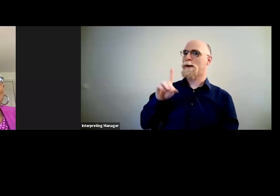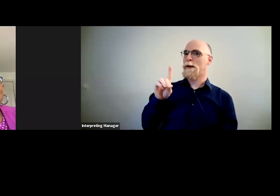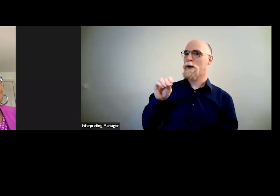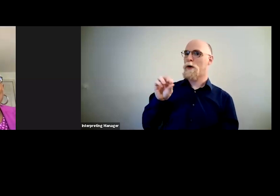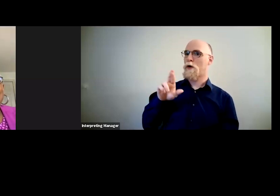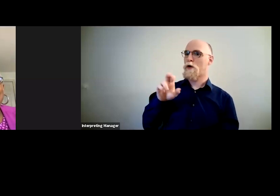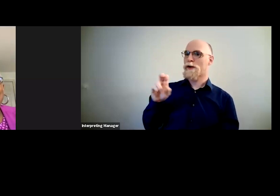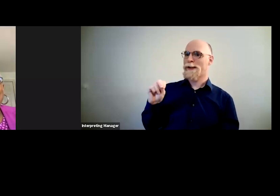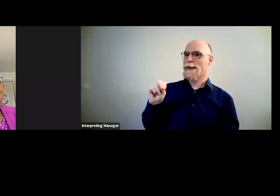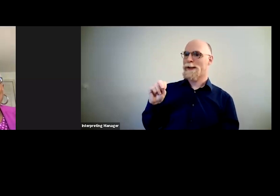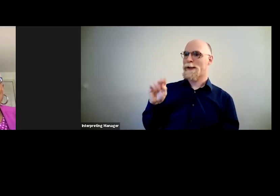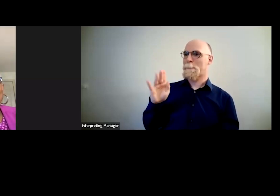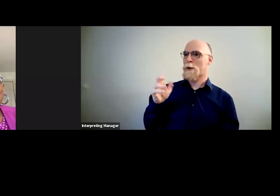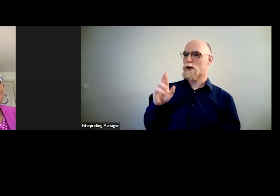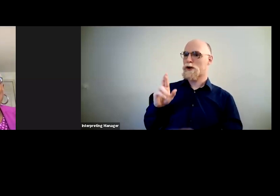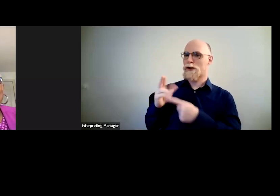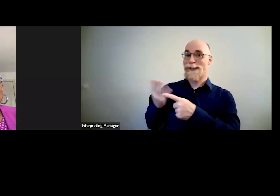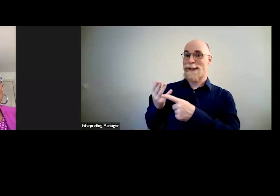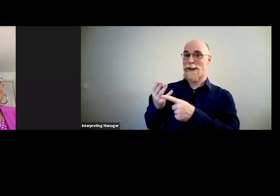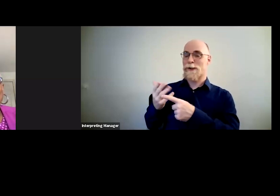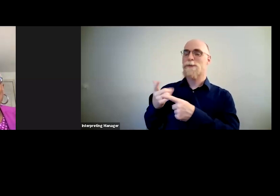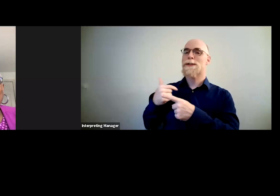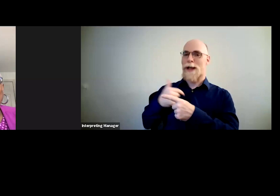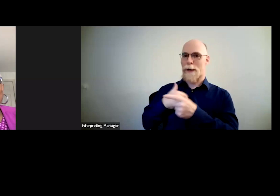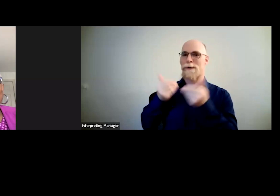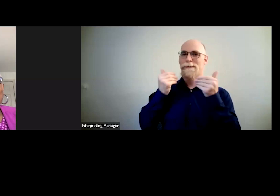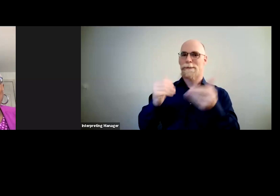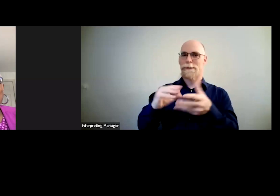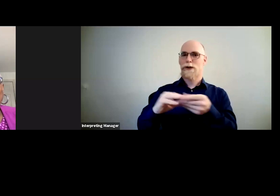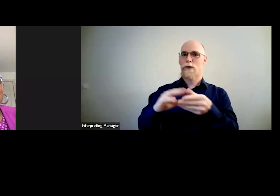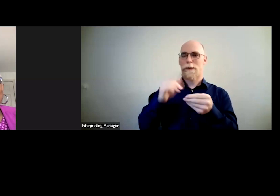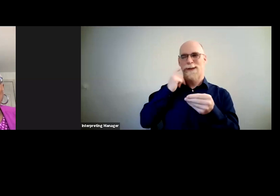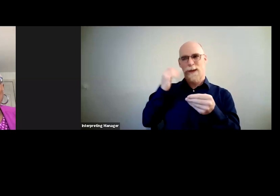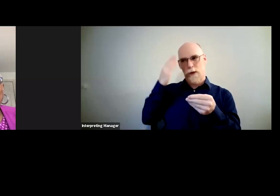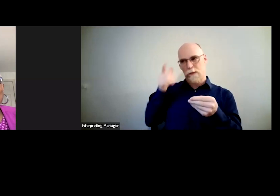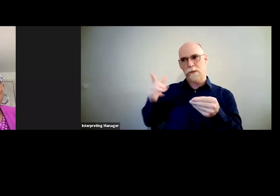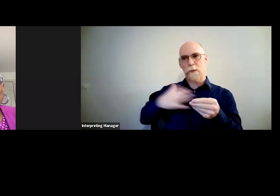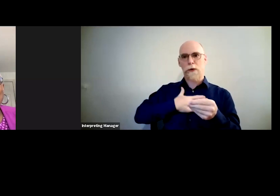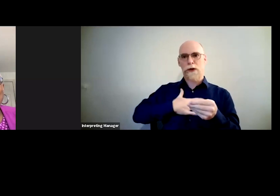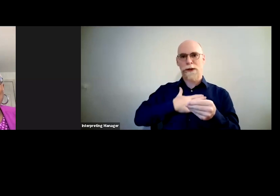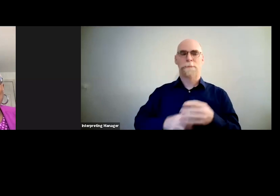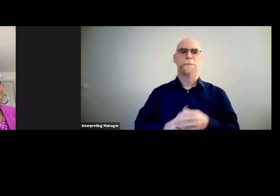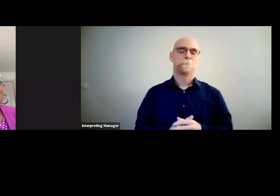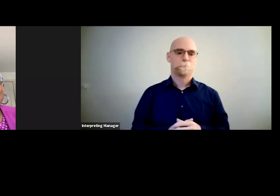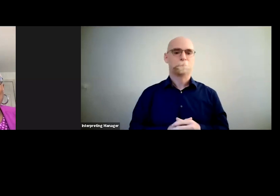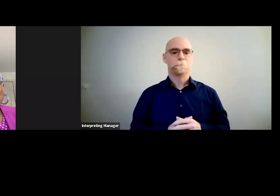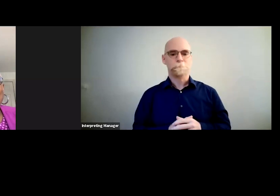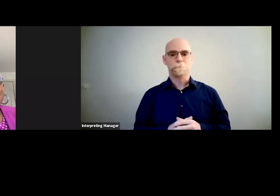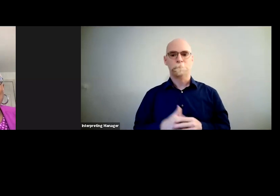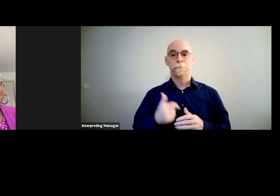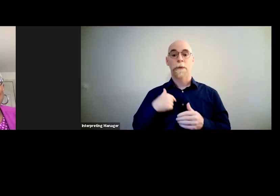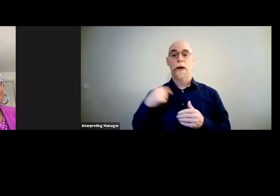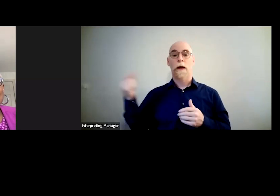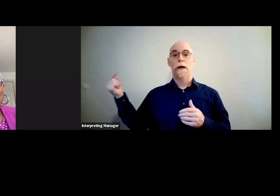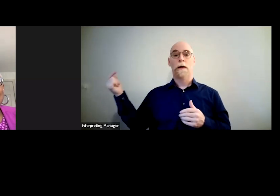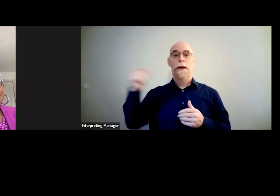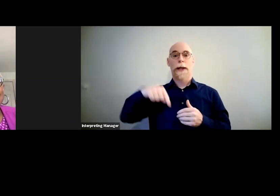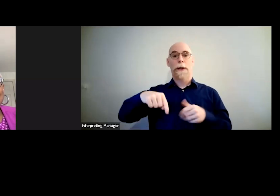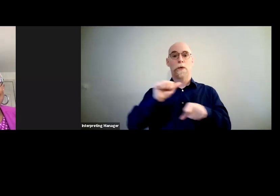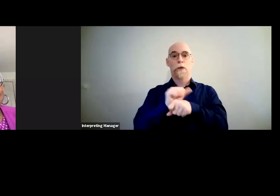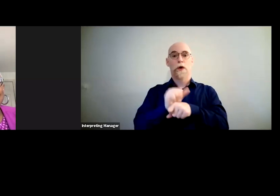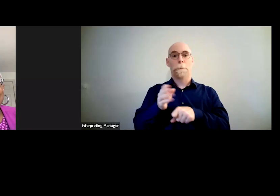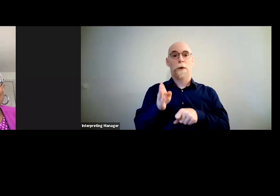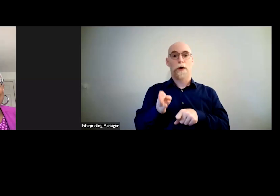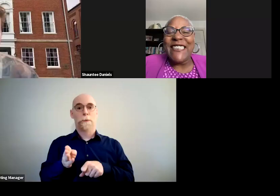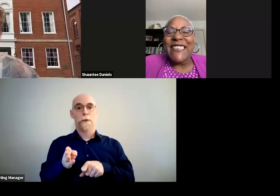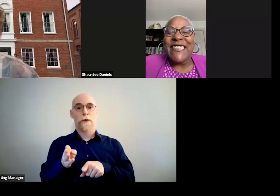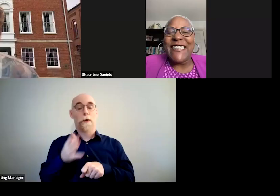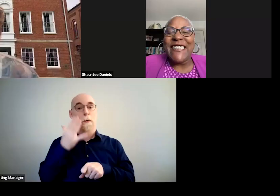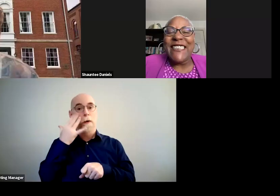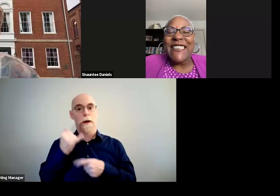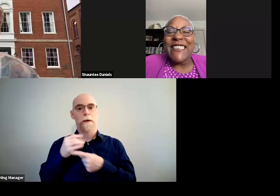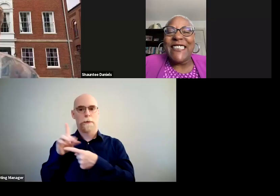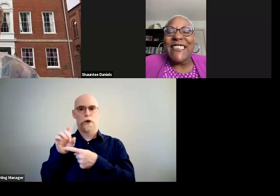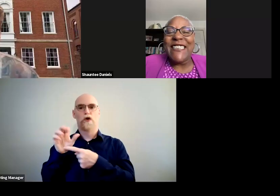will tell this version of my story. I first came to work in Baltimore, thanks to Doreen Boulder,